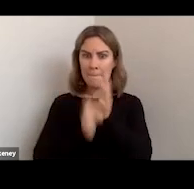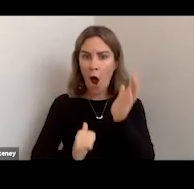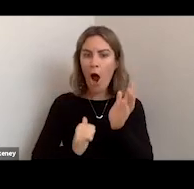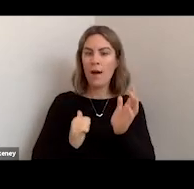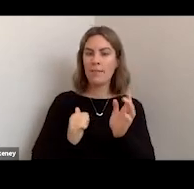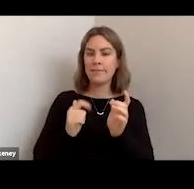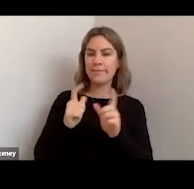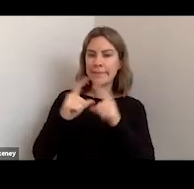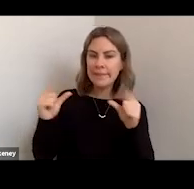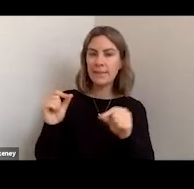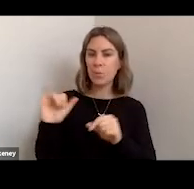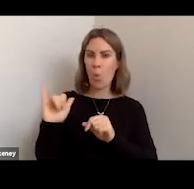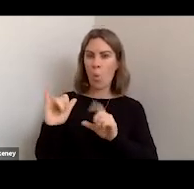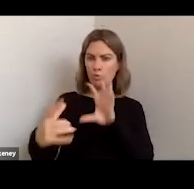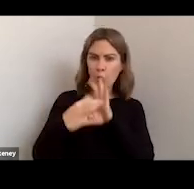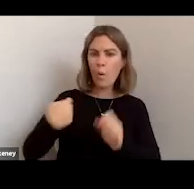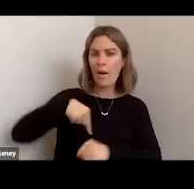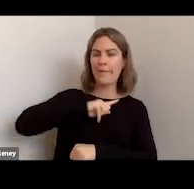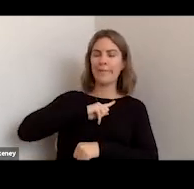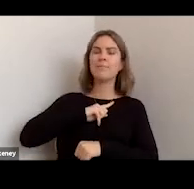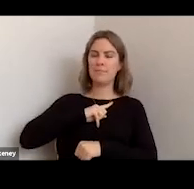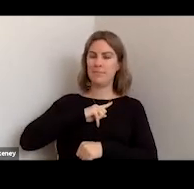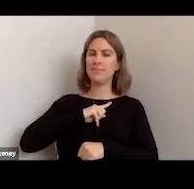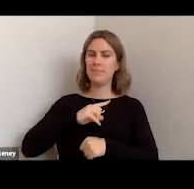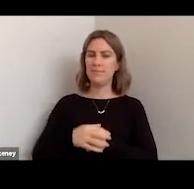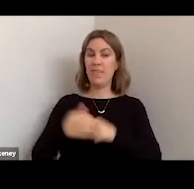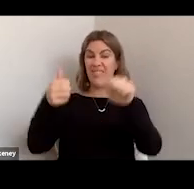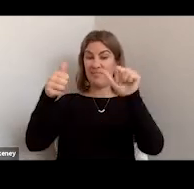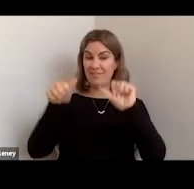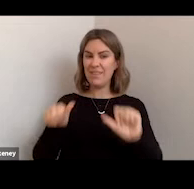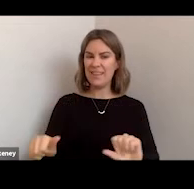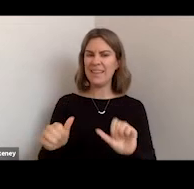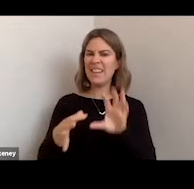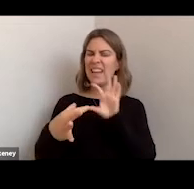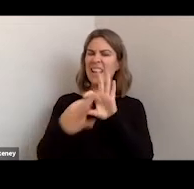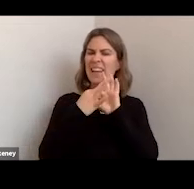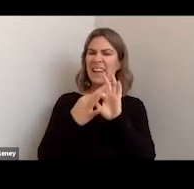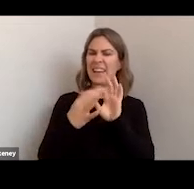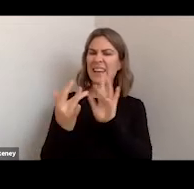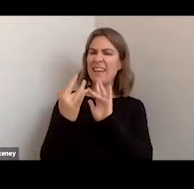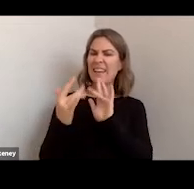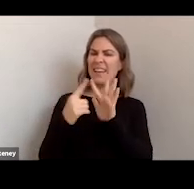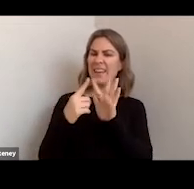Engagement planner is to reward and recognise the community members, to share content